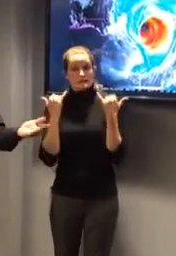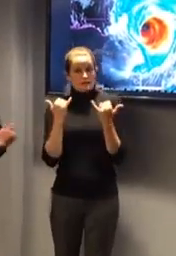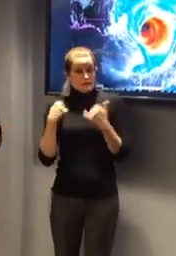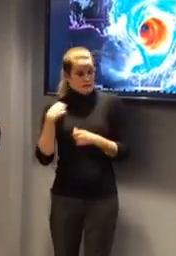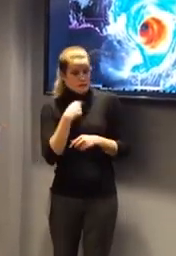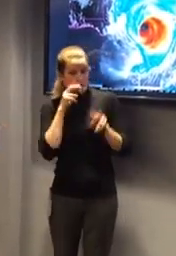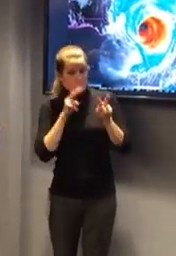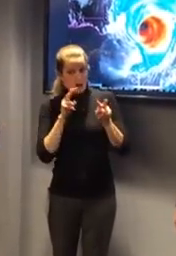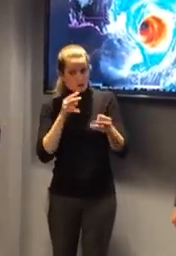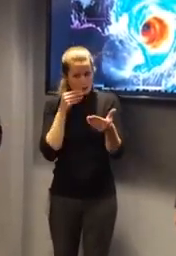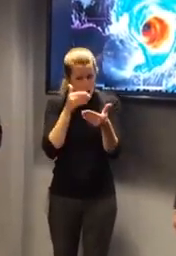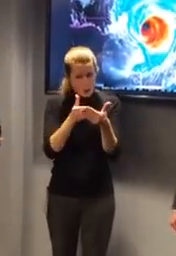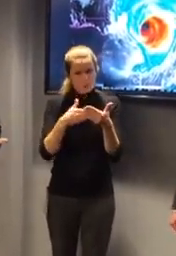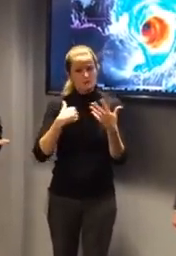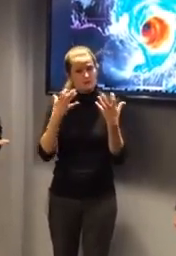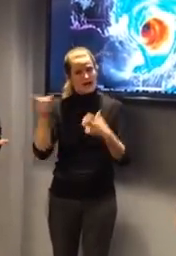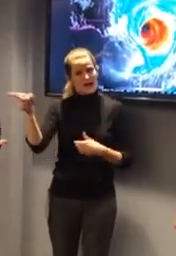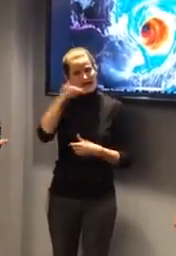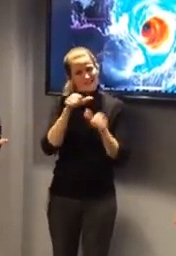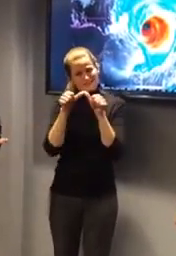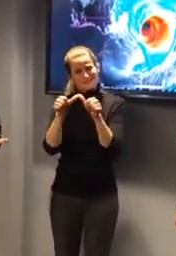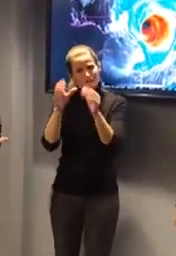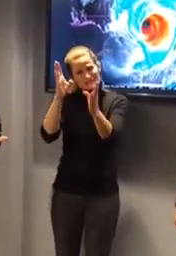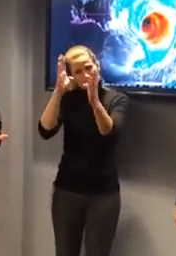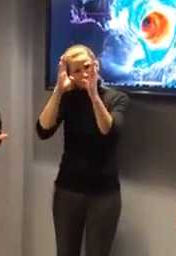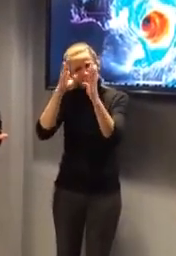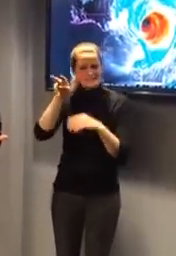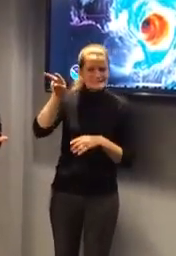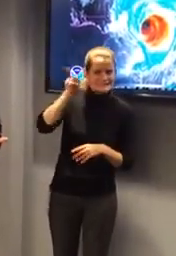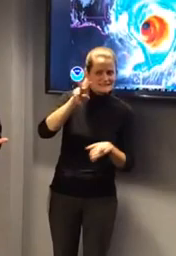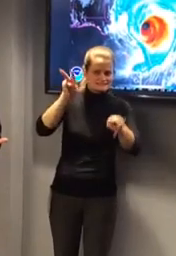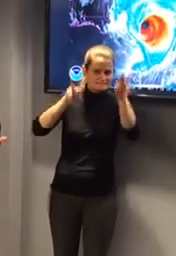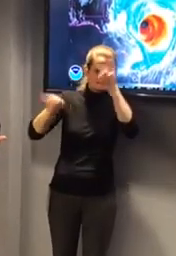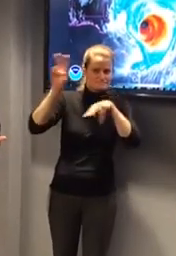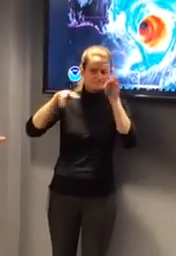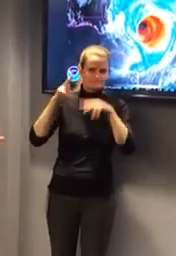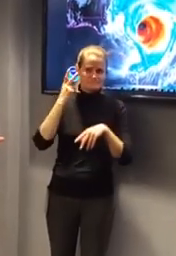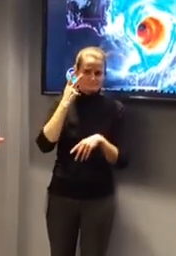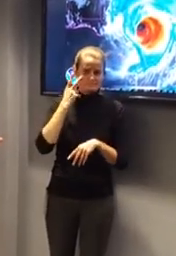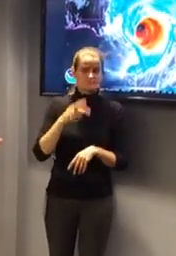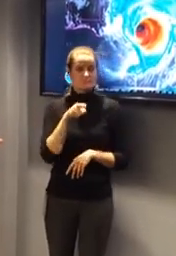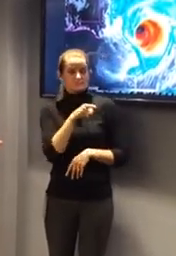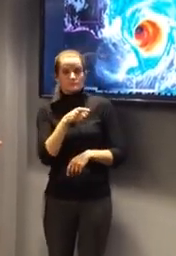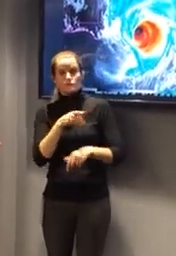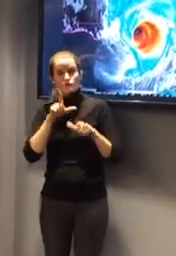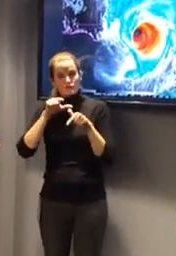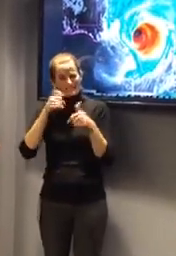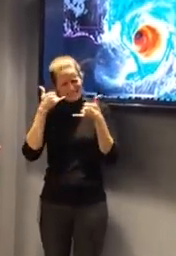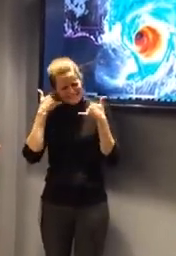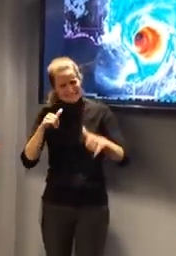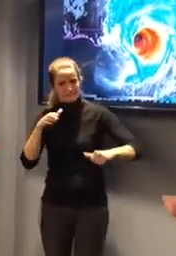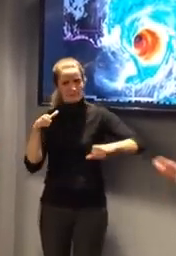That's right, still a very powerful storm and will be in the Southeastern United States at least through Saturday, possibly into Sunday as well.